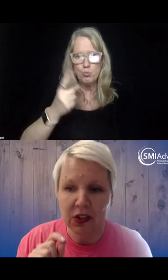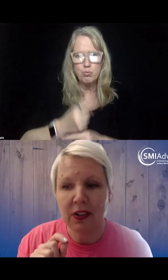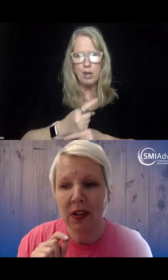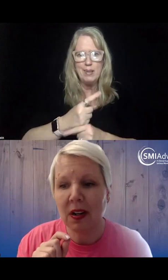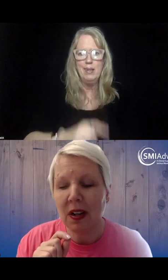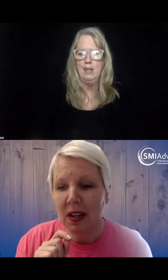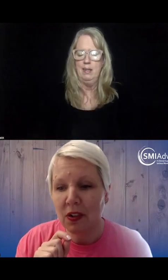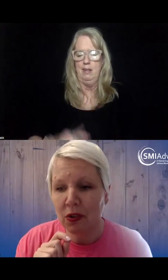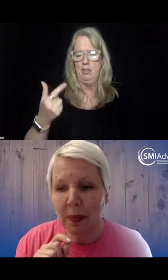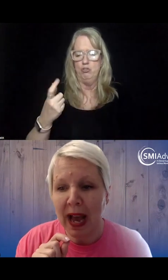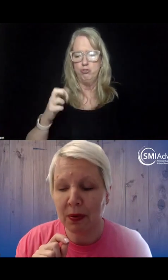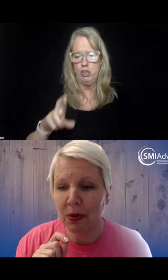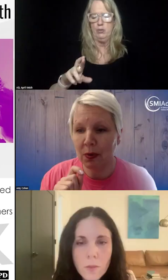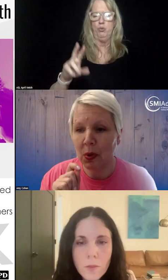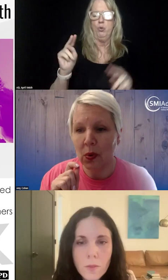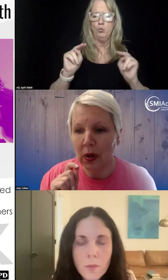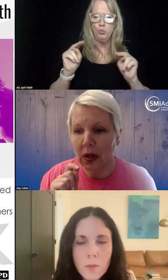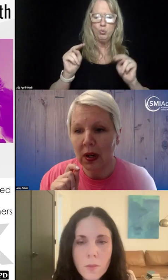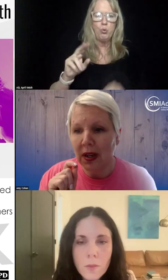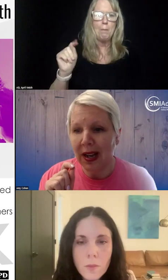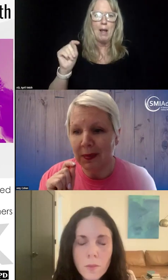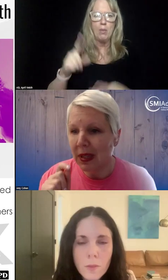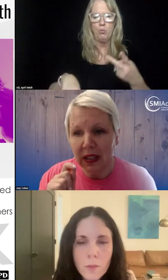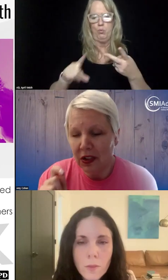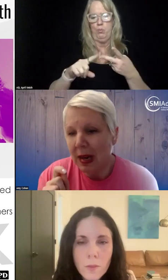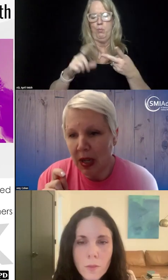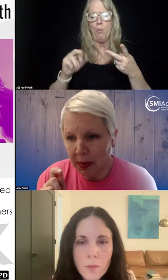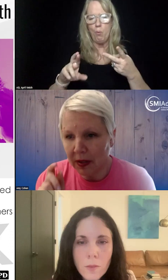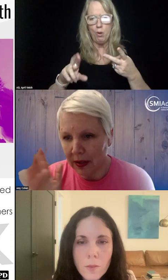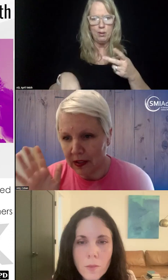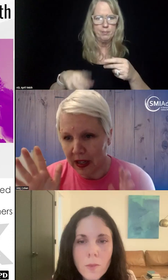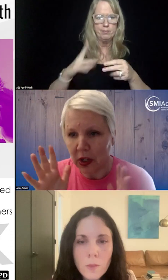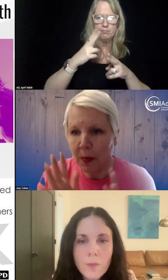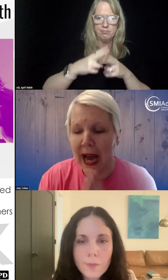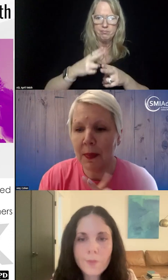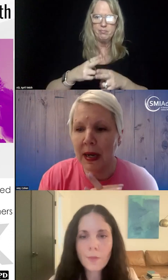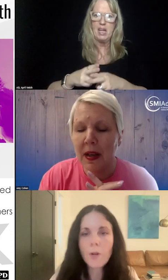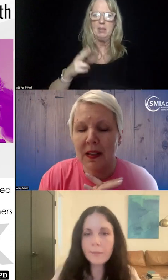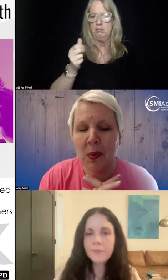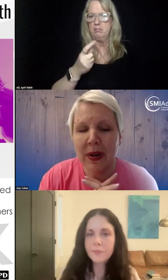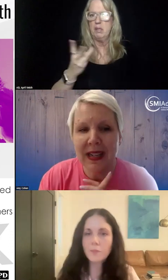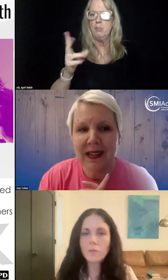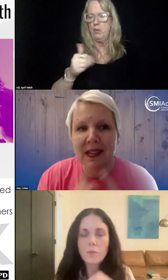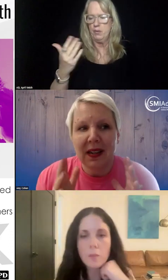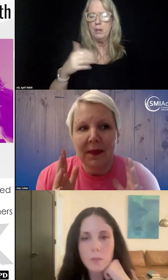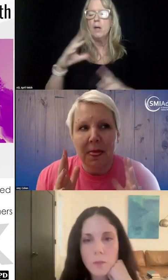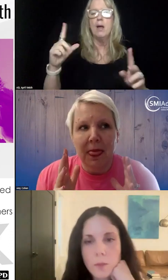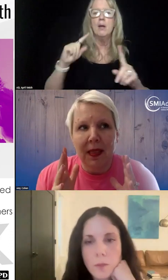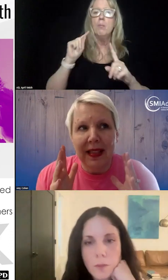GENDER-NEUTRAL BATHROOM. I HAVE TO GO BACK, BUT THE POINT IS